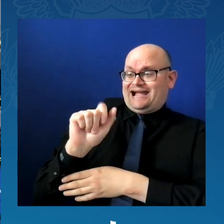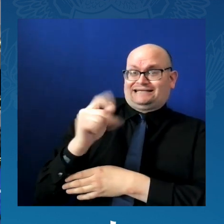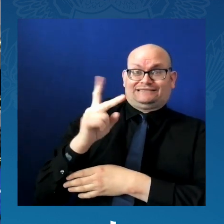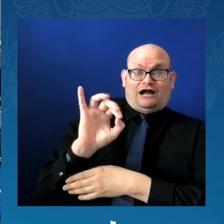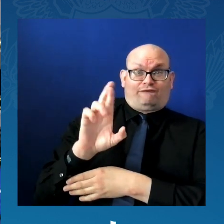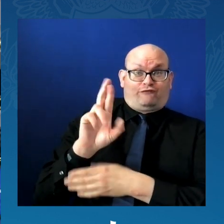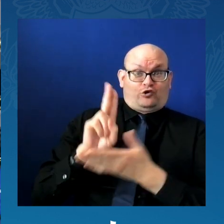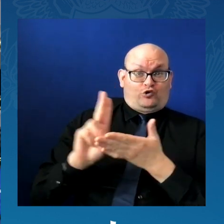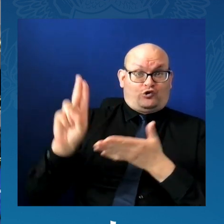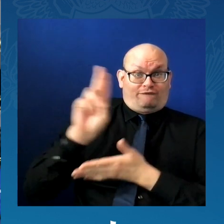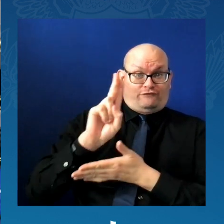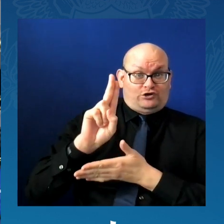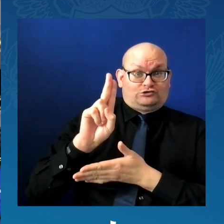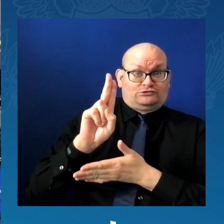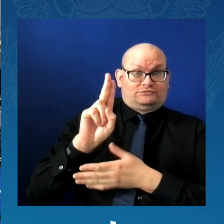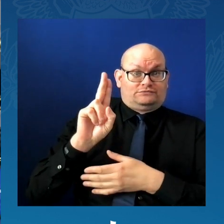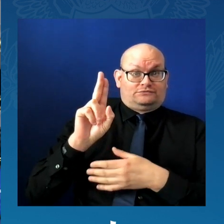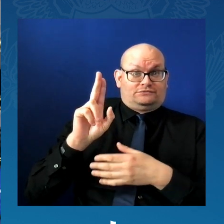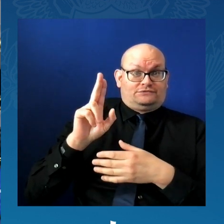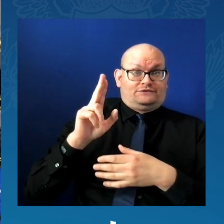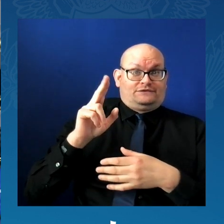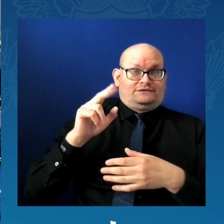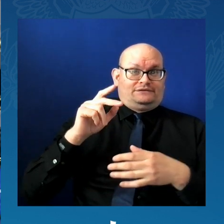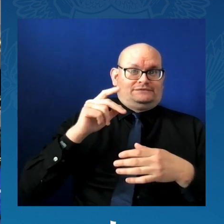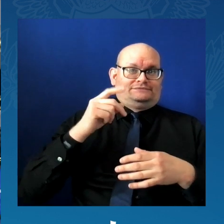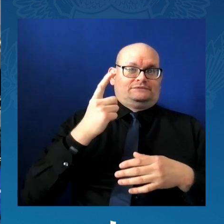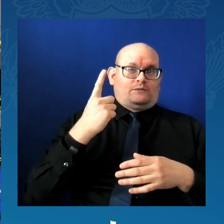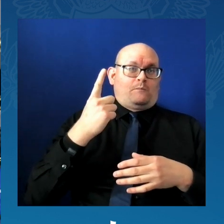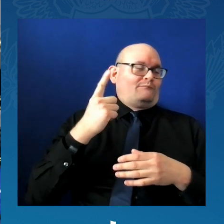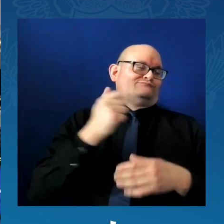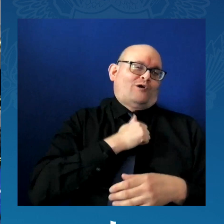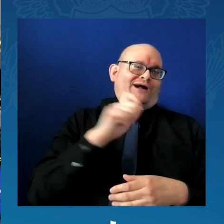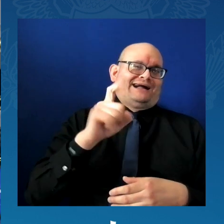She brings talent. She brings diversity and a true zest for our industry.